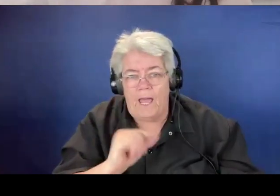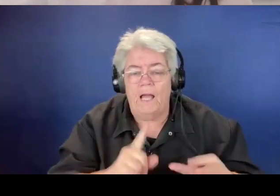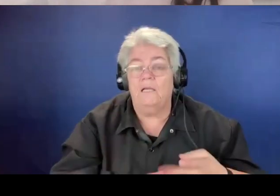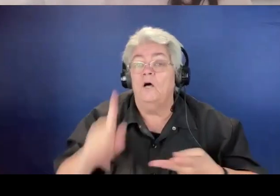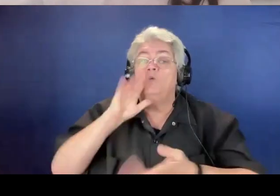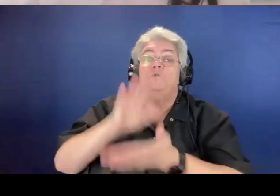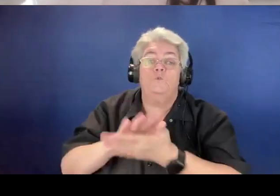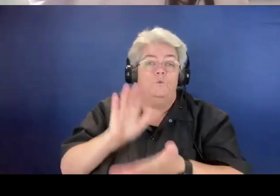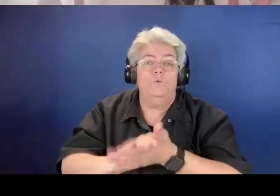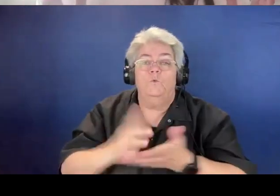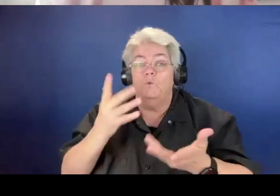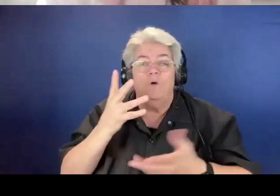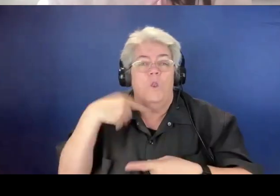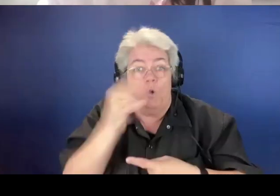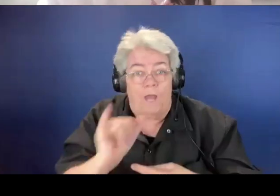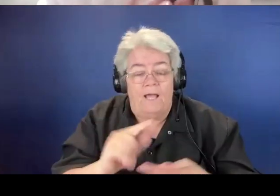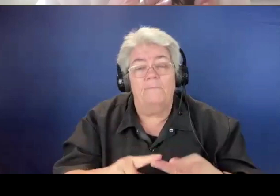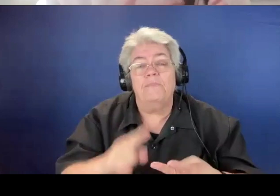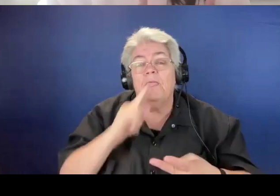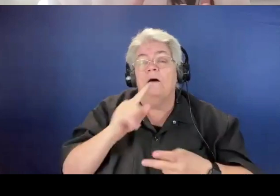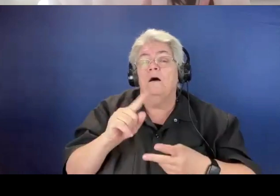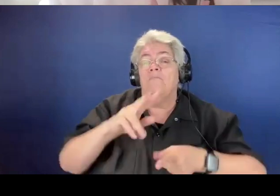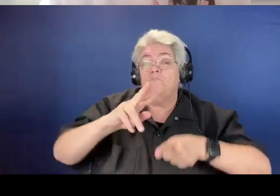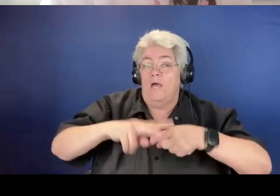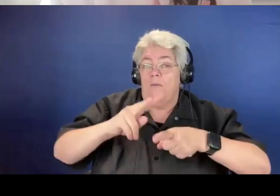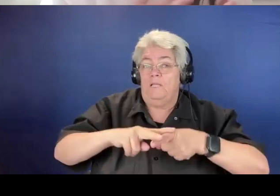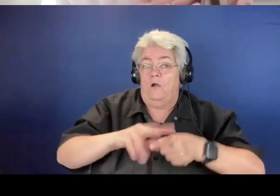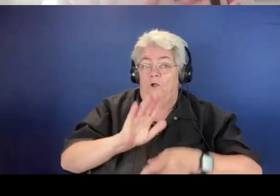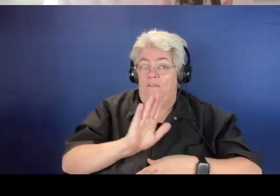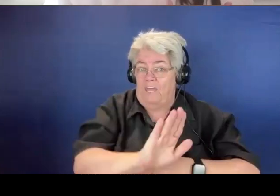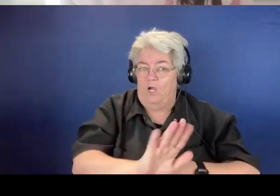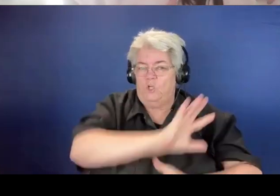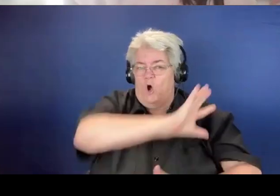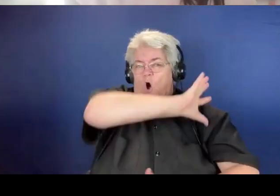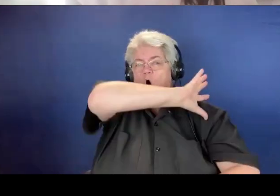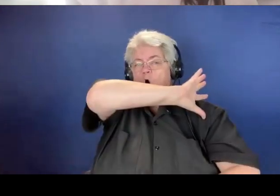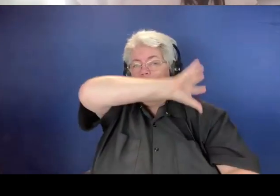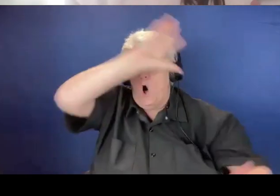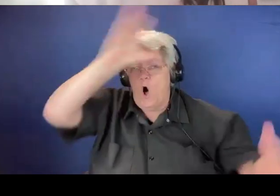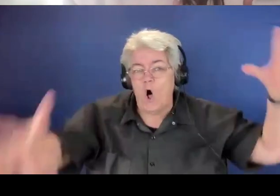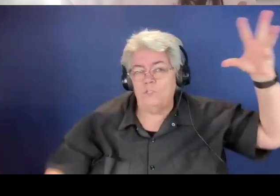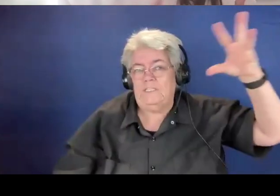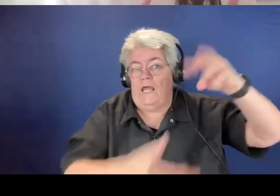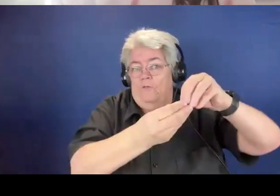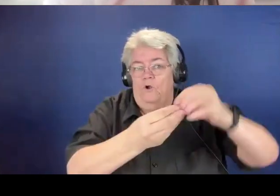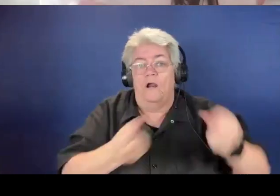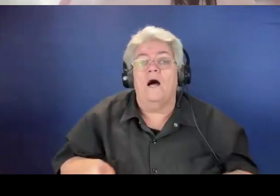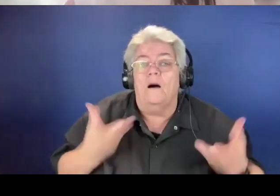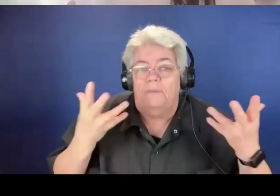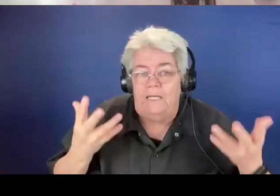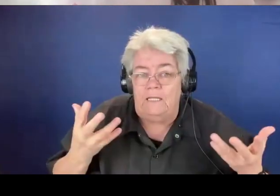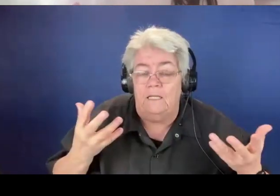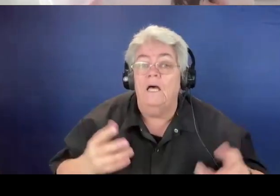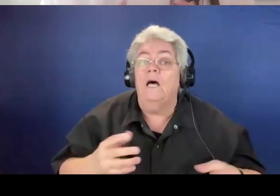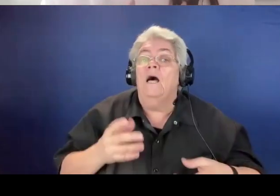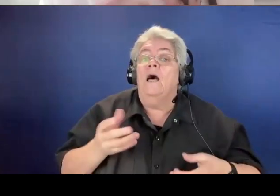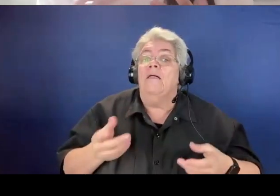Total vocabulary is the sum of the words a child knows across two languages.